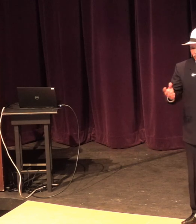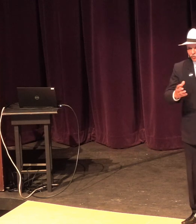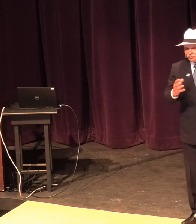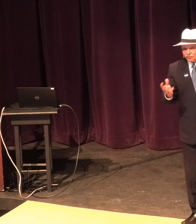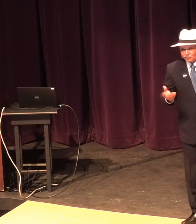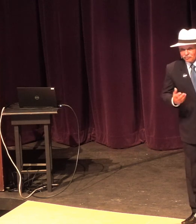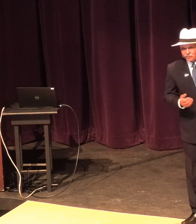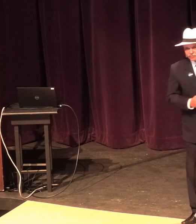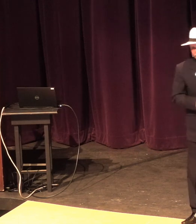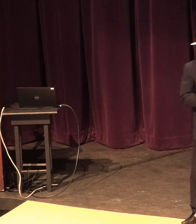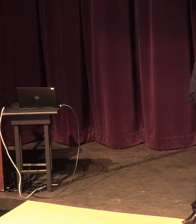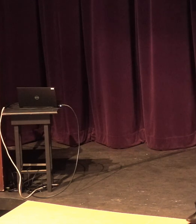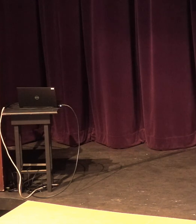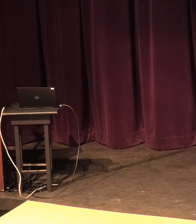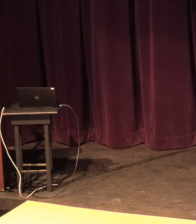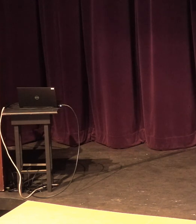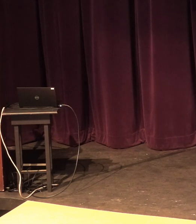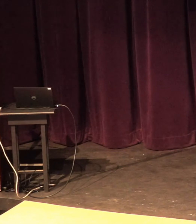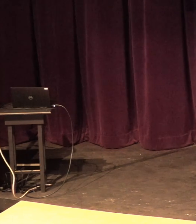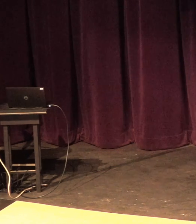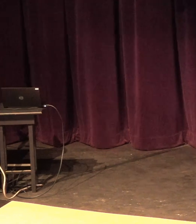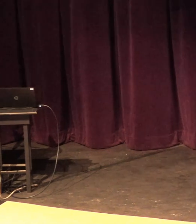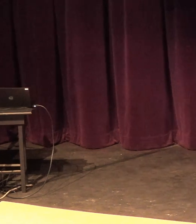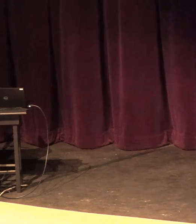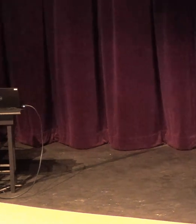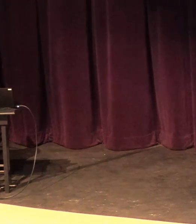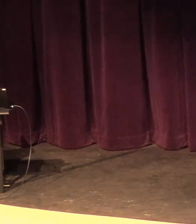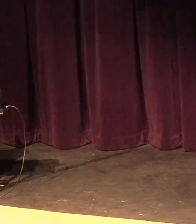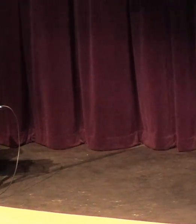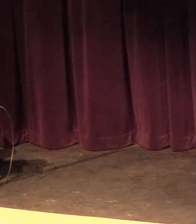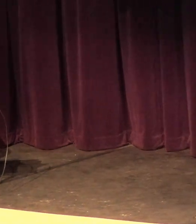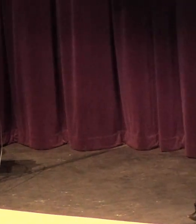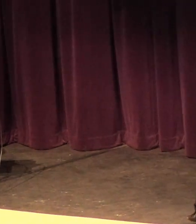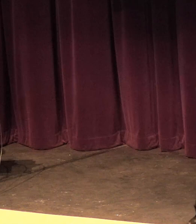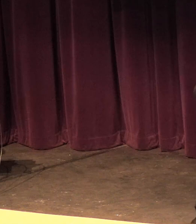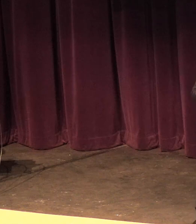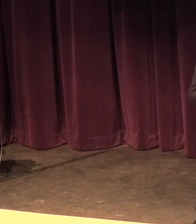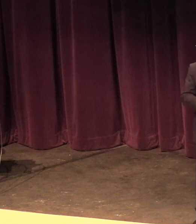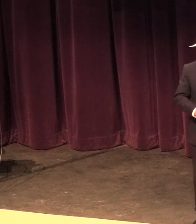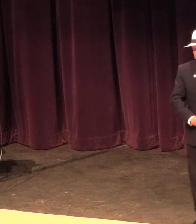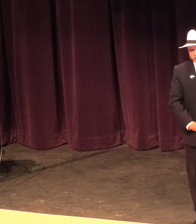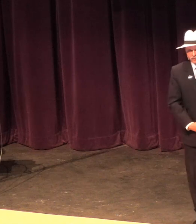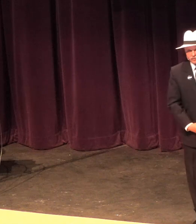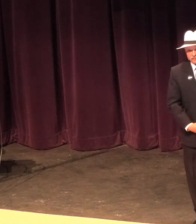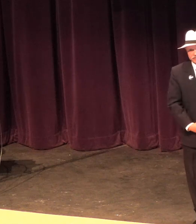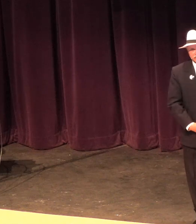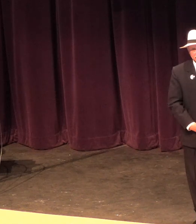processes that we have work for you. So I will provide some suggestions and we can work through those processes and that the faculty group is going to